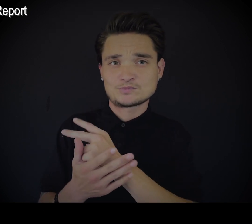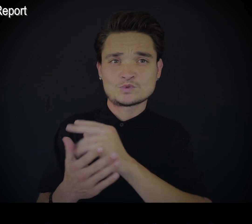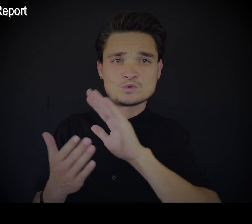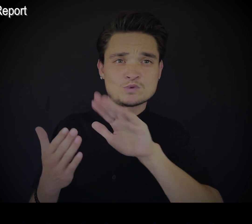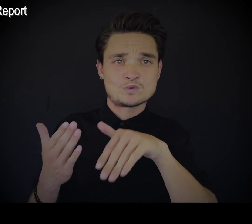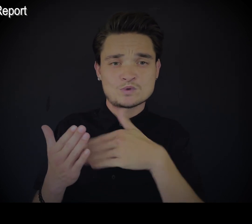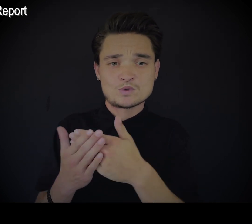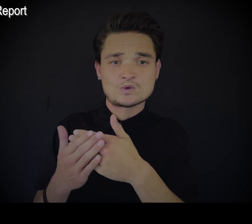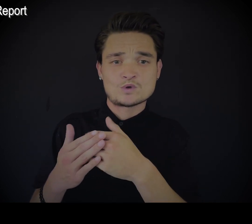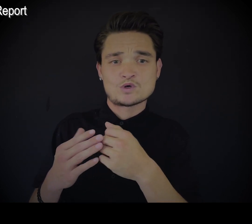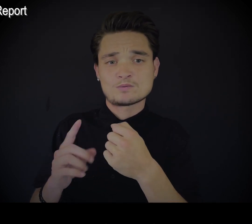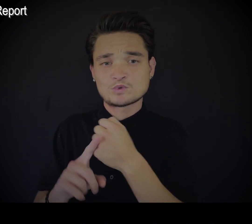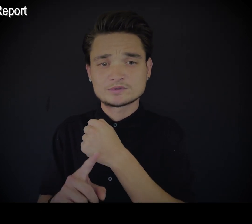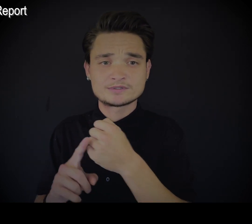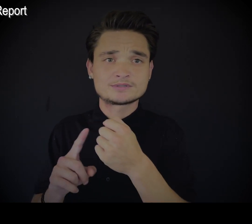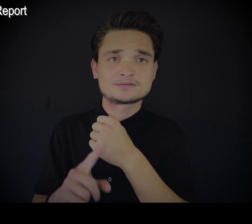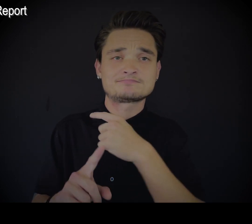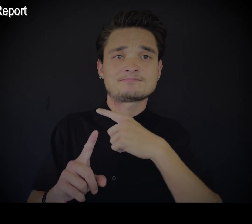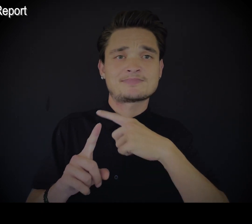is substantiated or unsubstantiated.